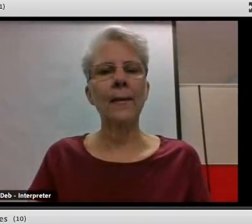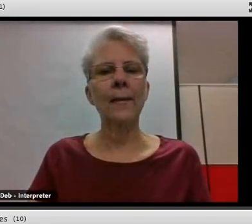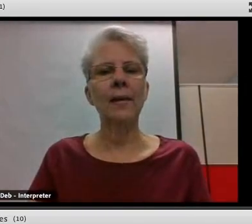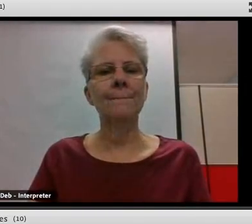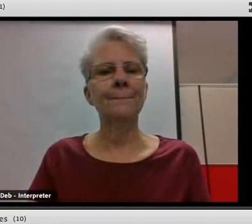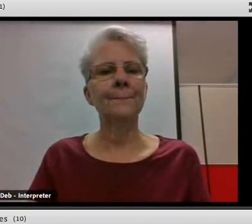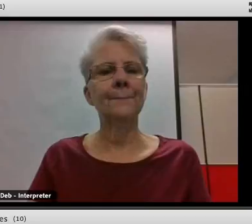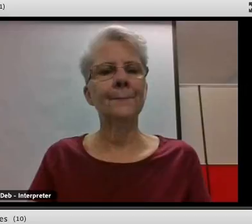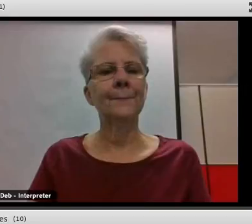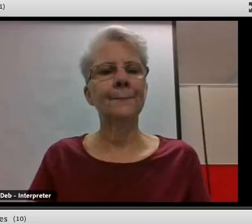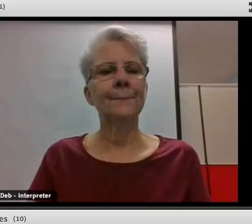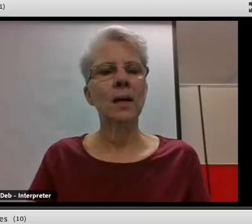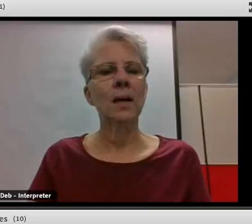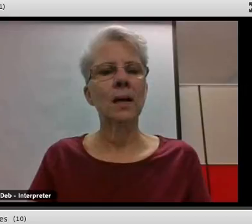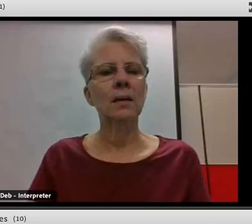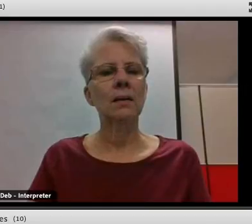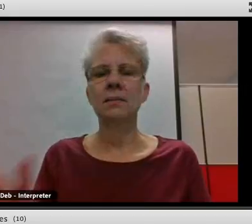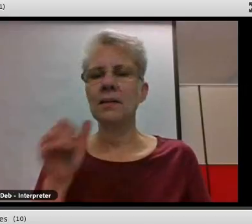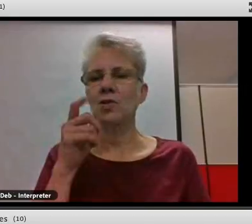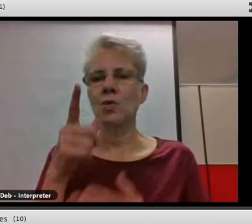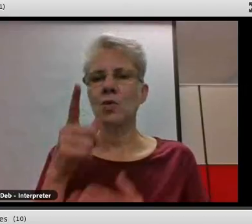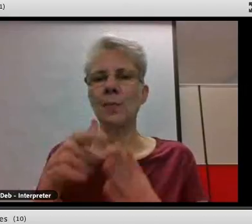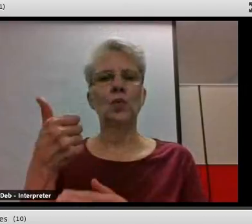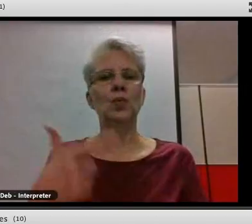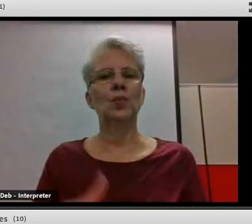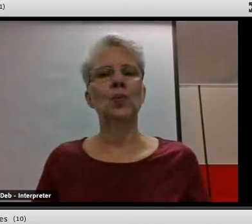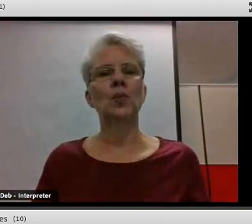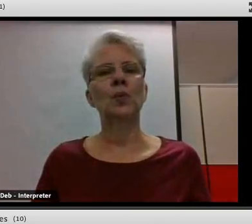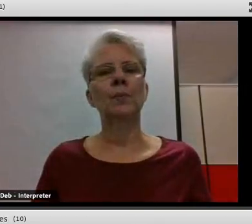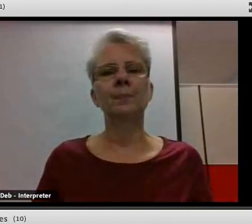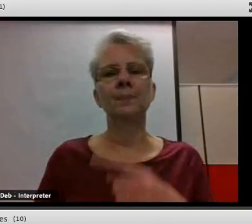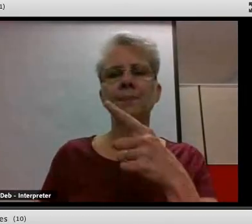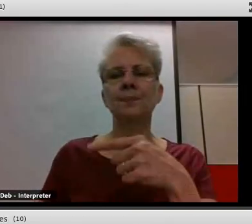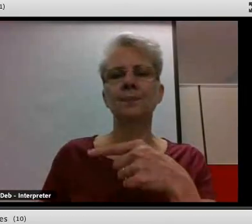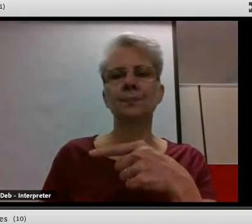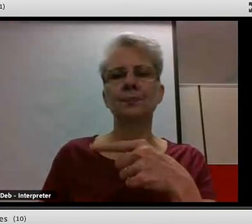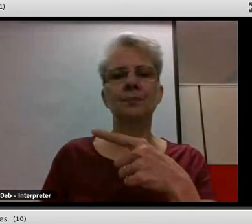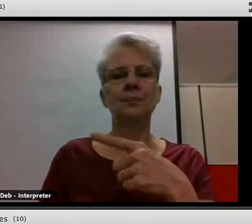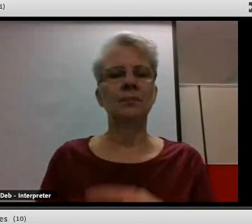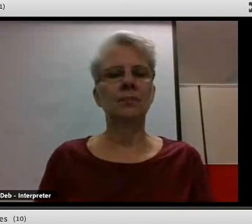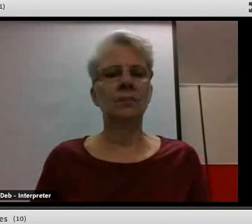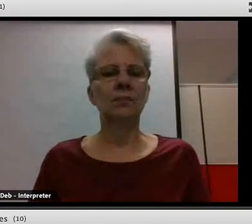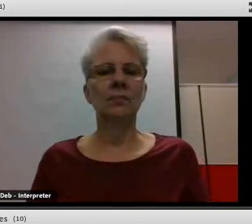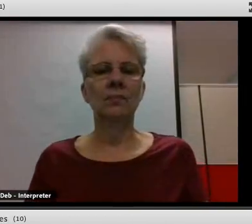checklist things that were A, AA, AAA that you're trying to meet for your website